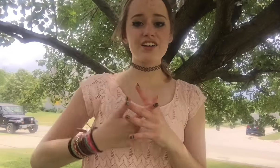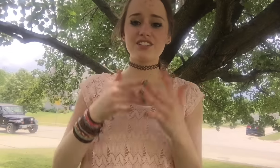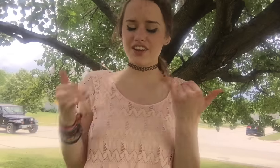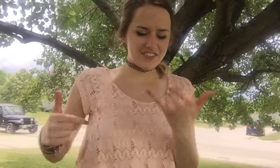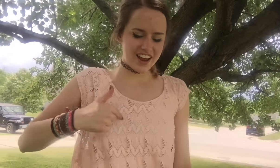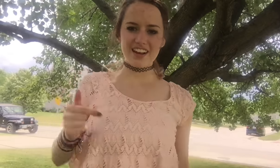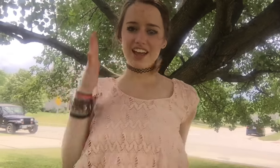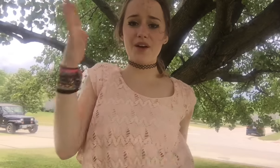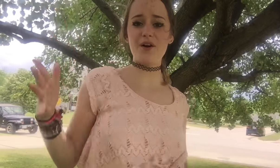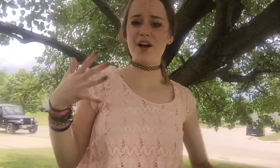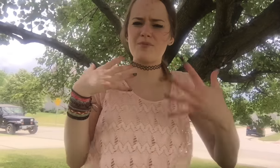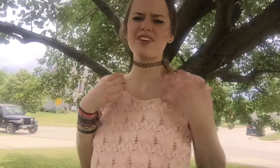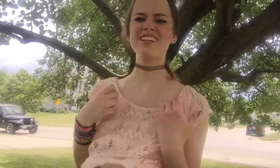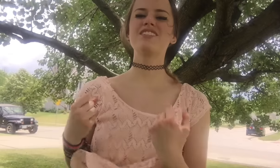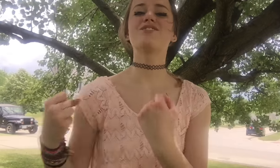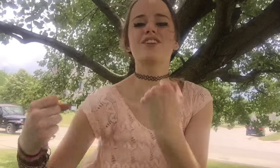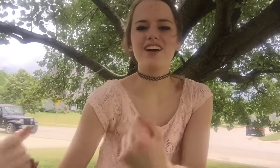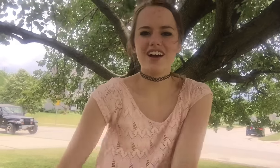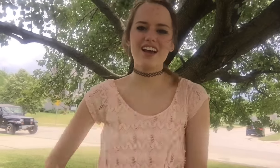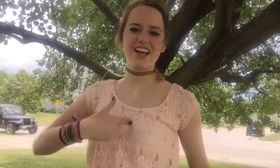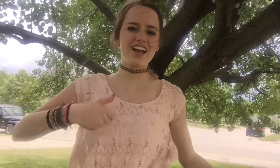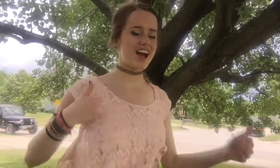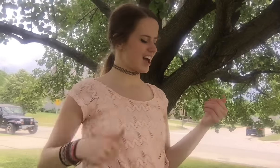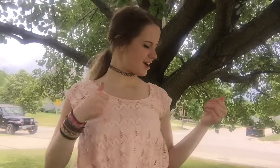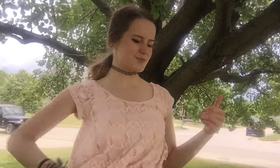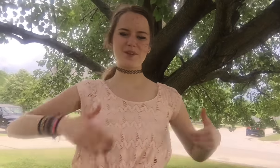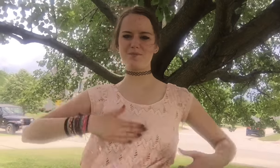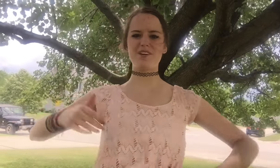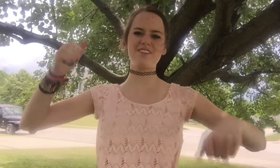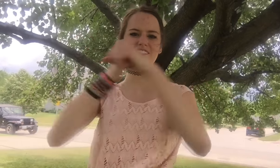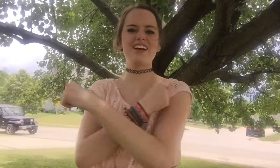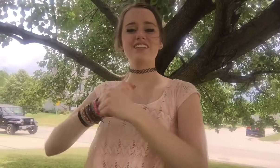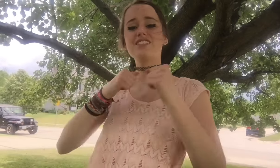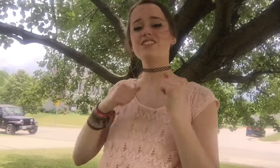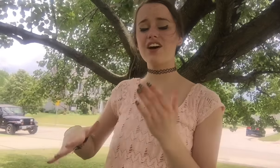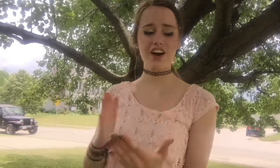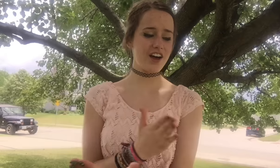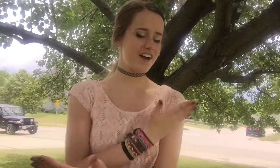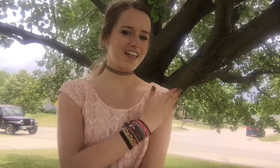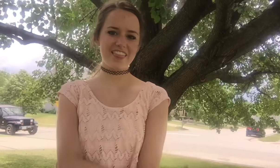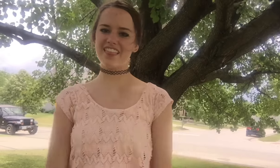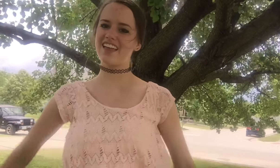starting right now i'll be strong i'll play my fight song